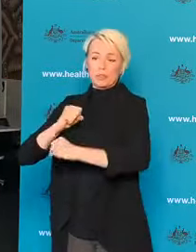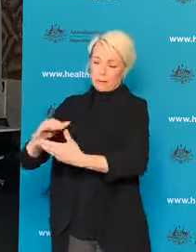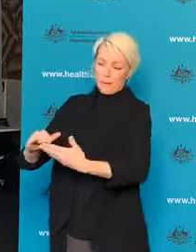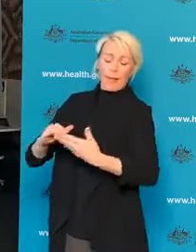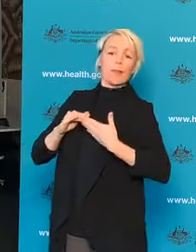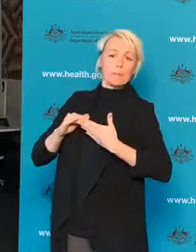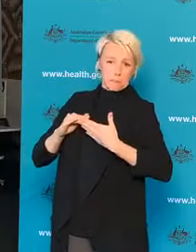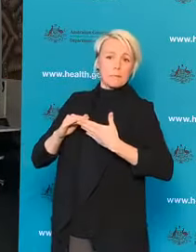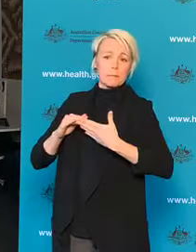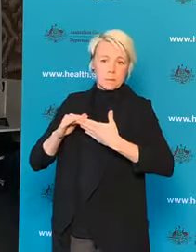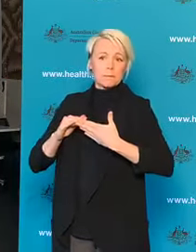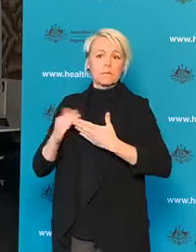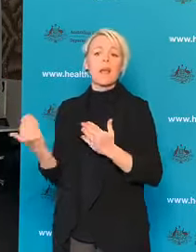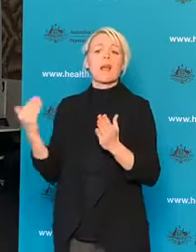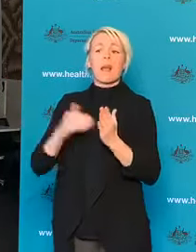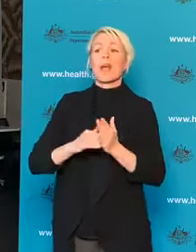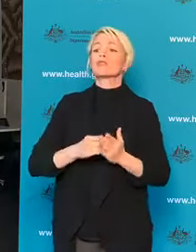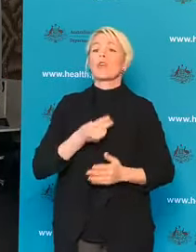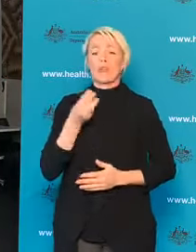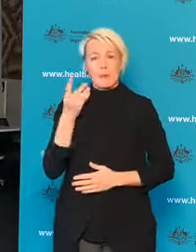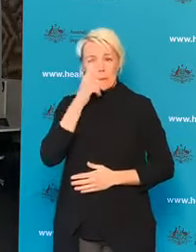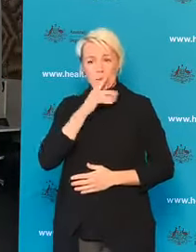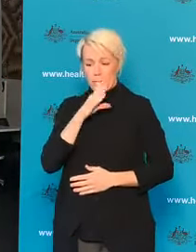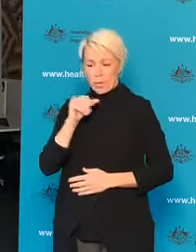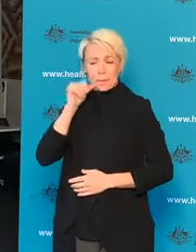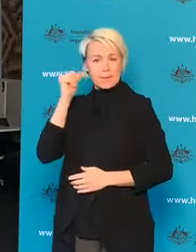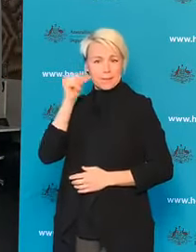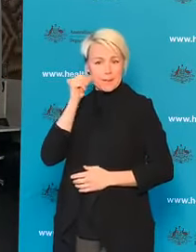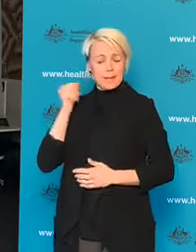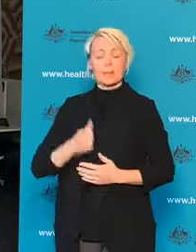4.5 million COVID-19 tests were carried out yesterday